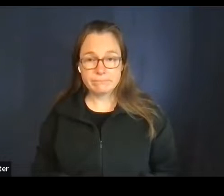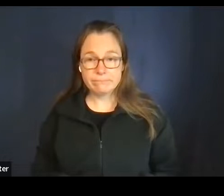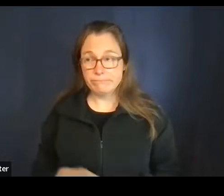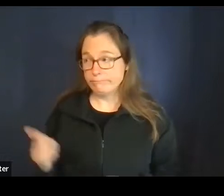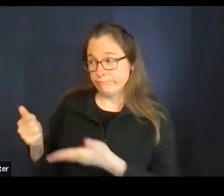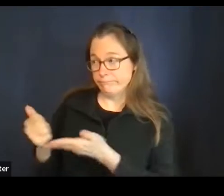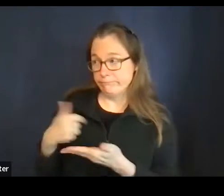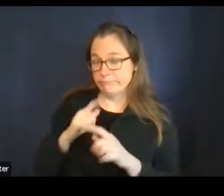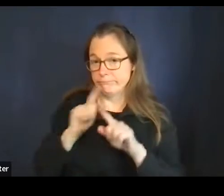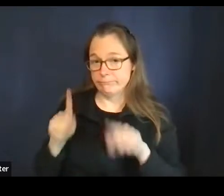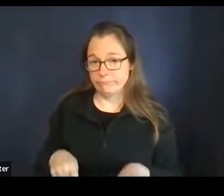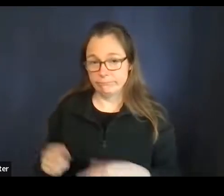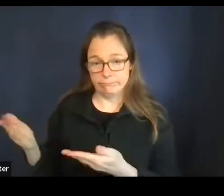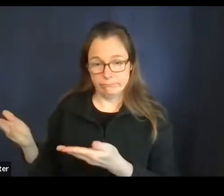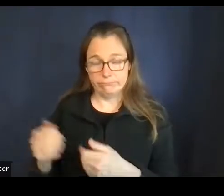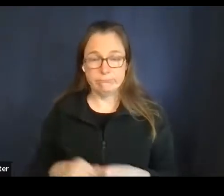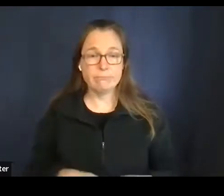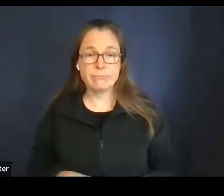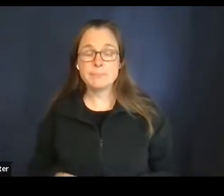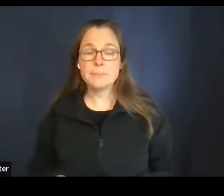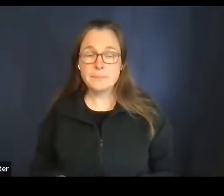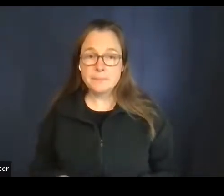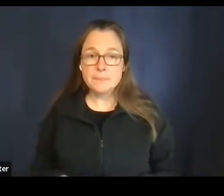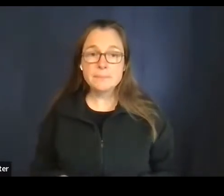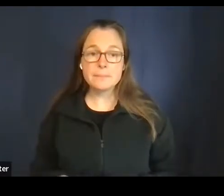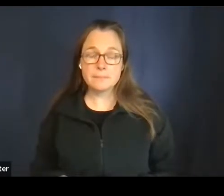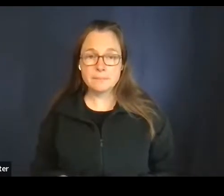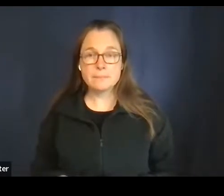Director Kinard to comment, but we are going to council.